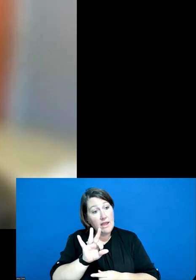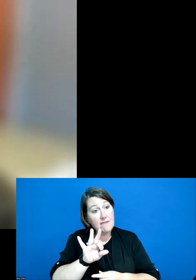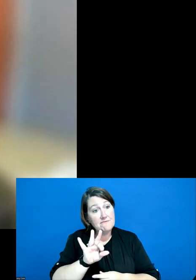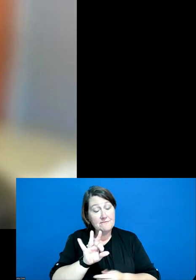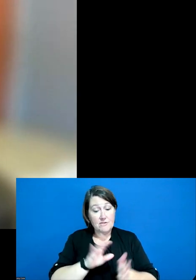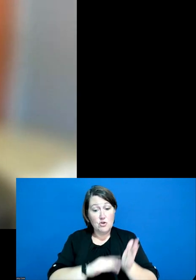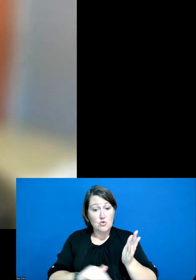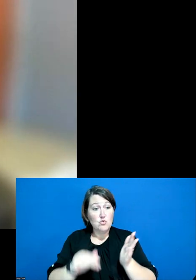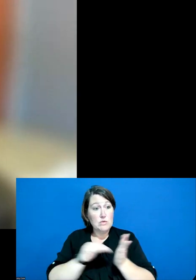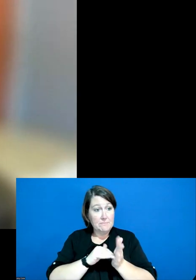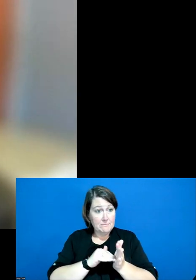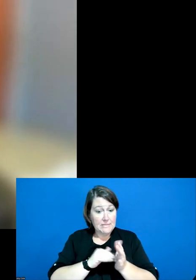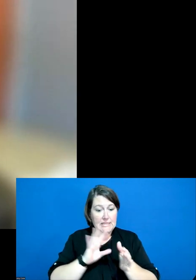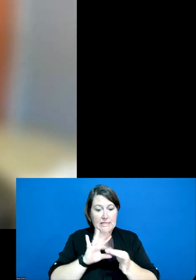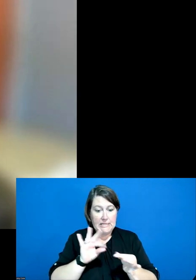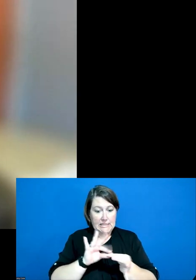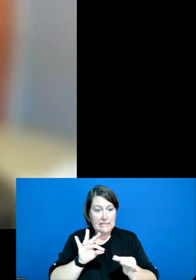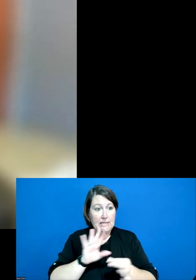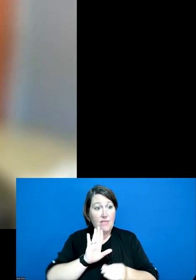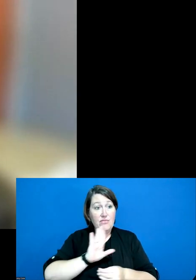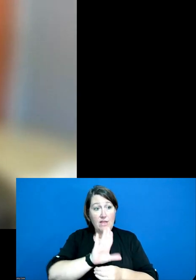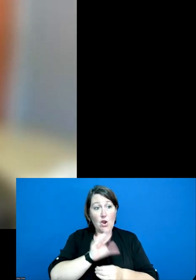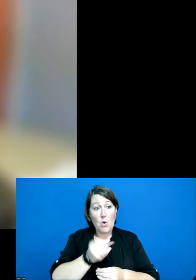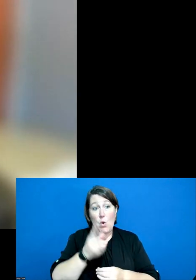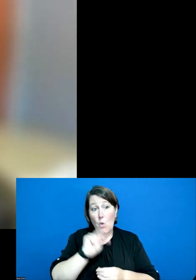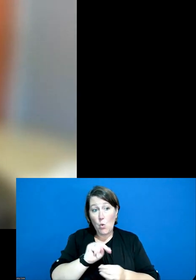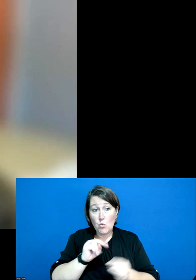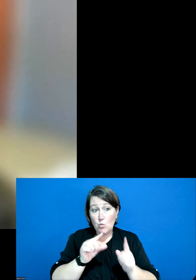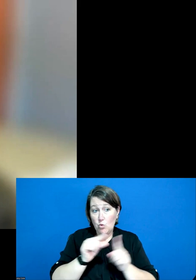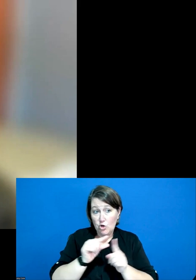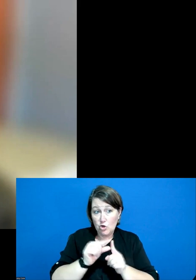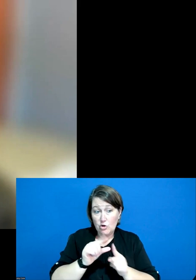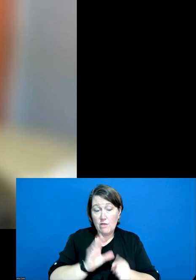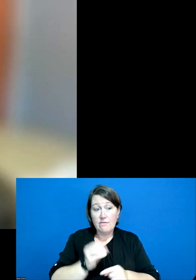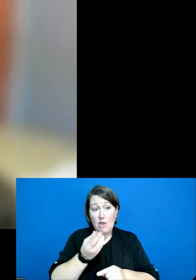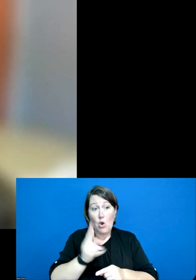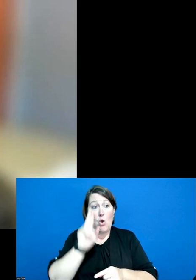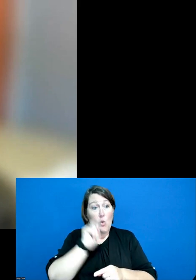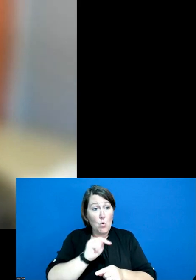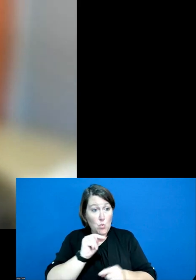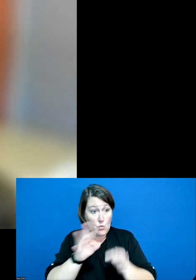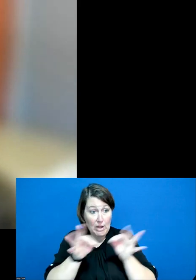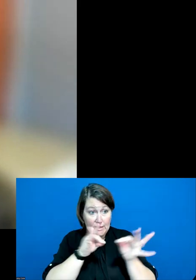their own words or their own explanation of what they understood.